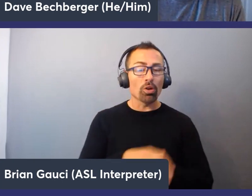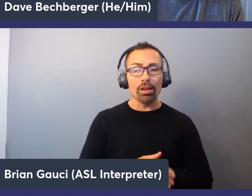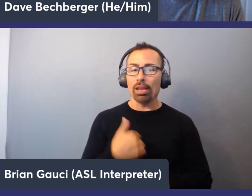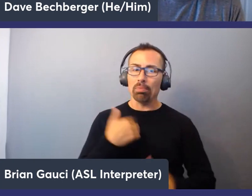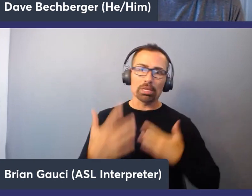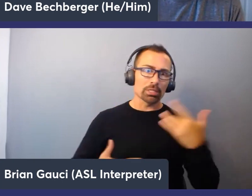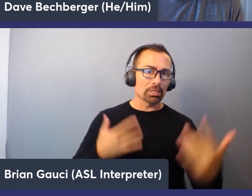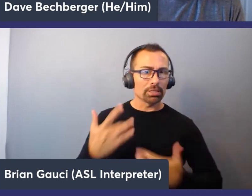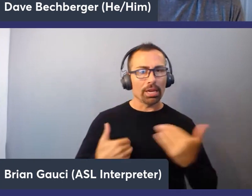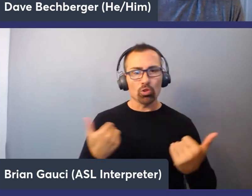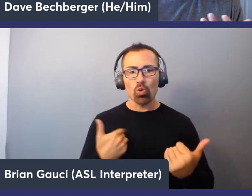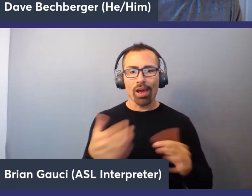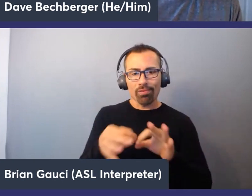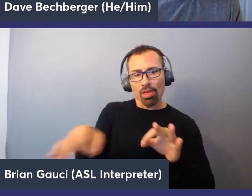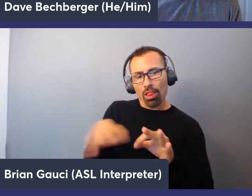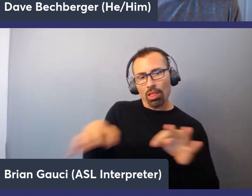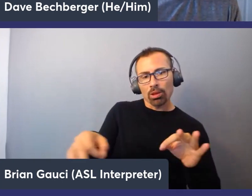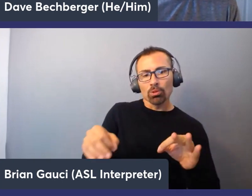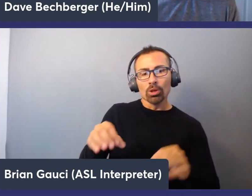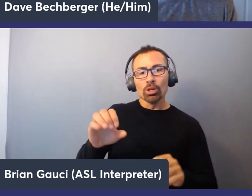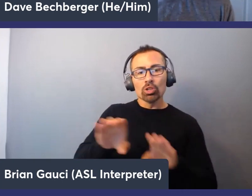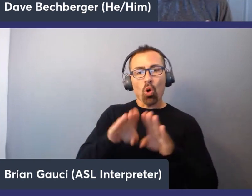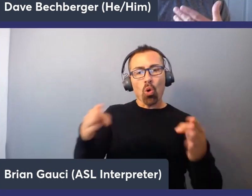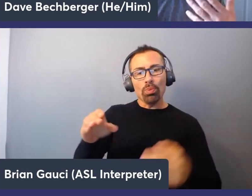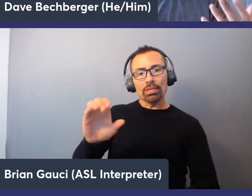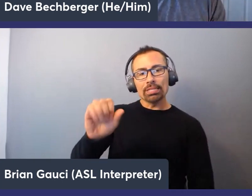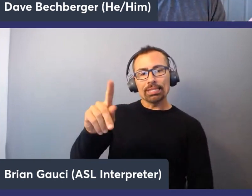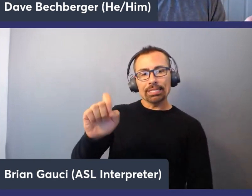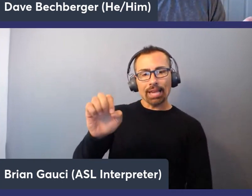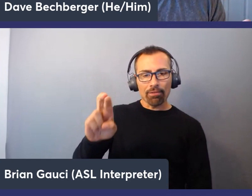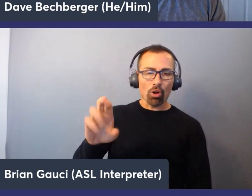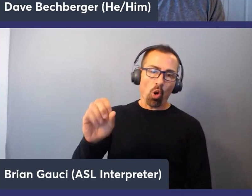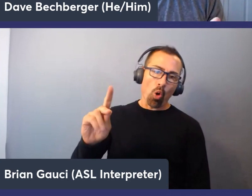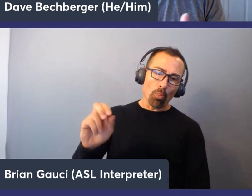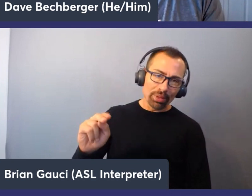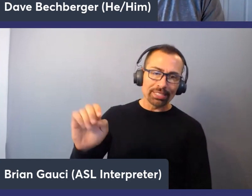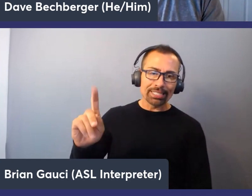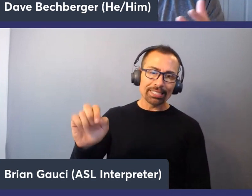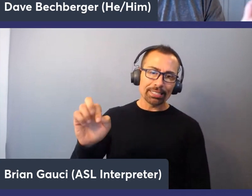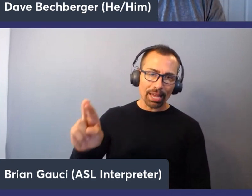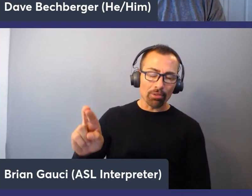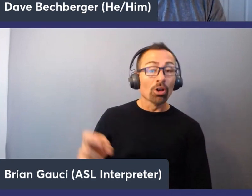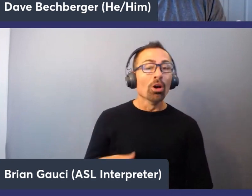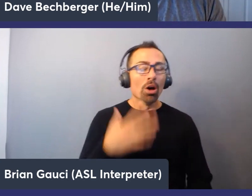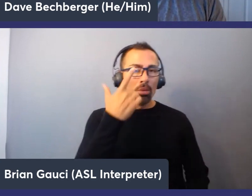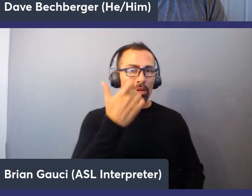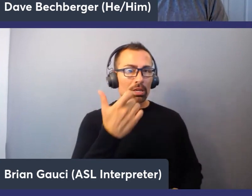because I think especially for customers that are coming to graph databases and may not have used them in the past,